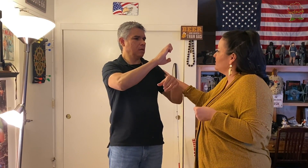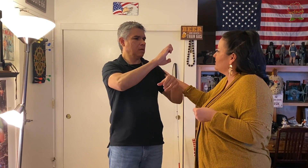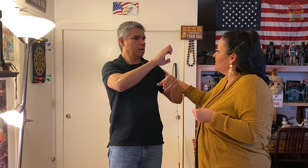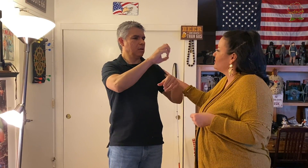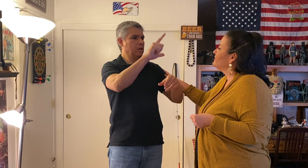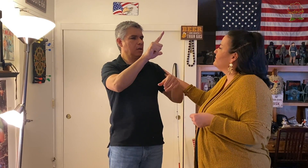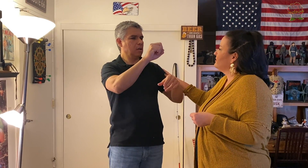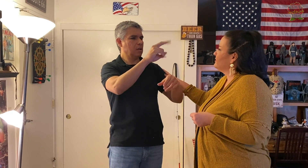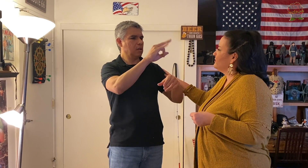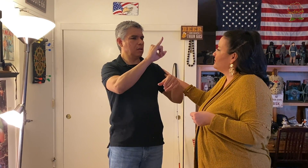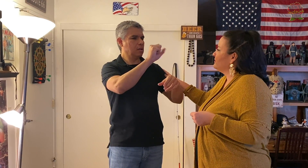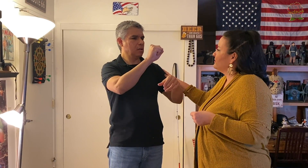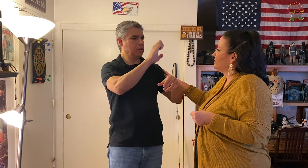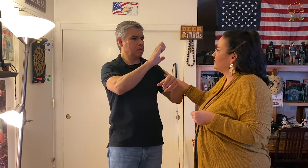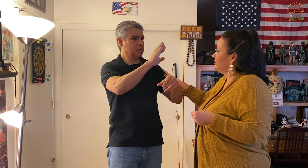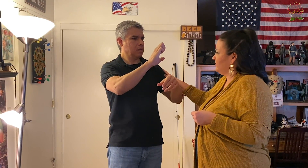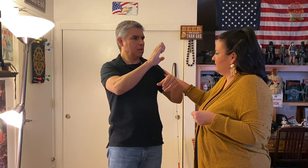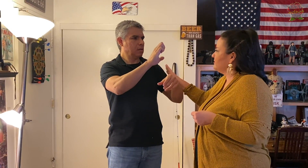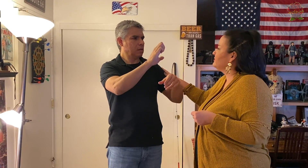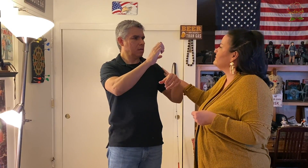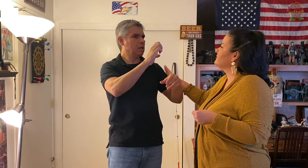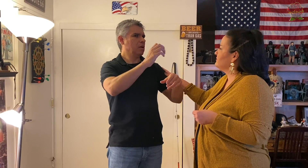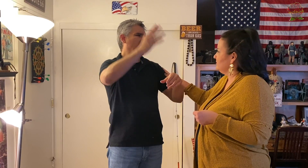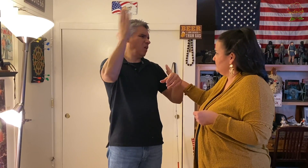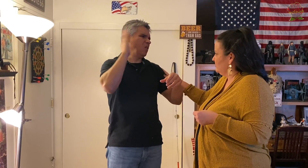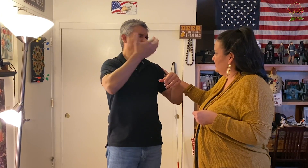His name is Joe Louis.